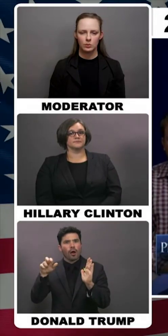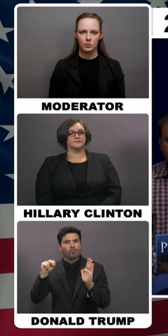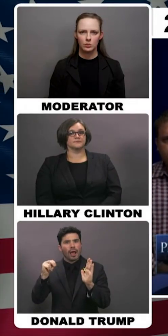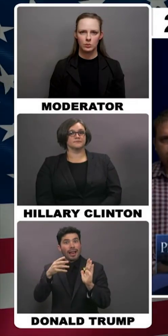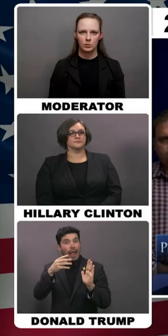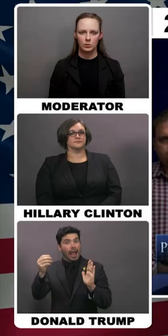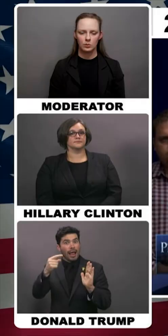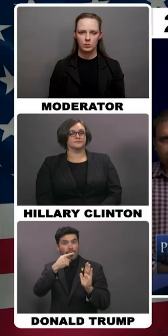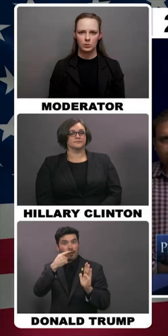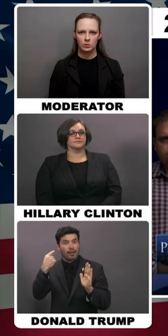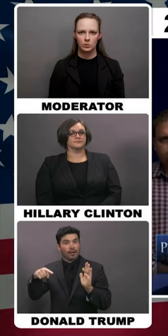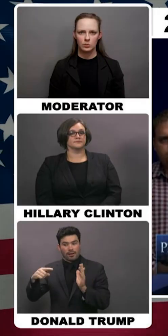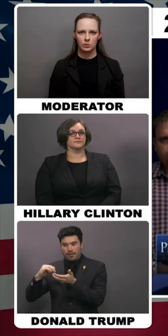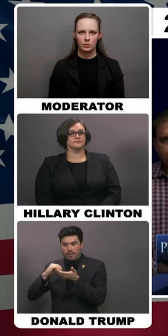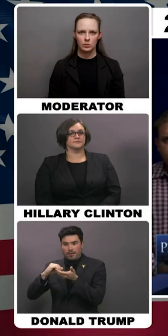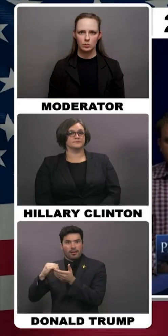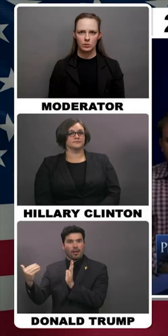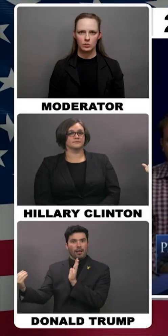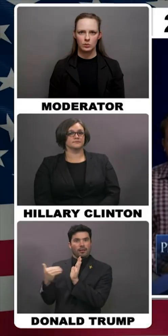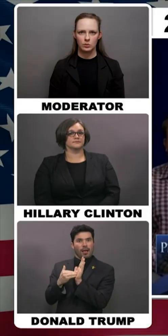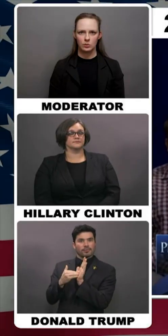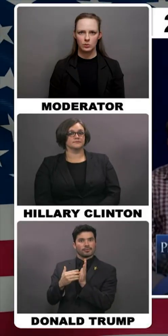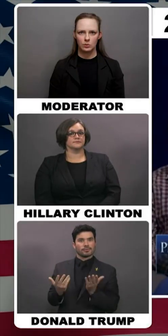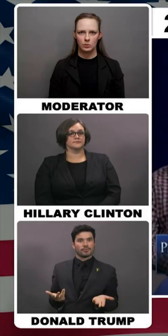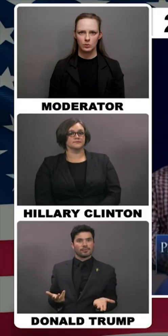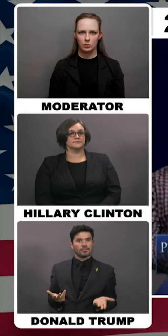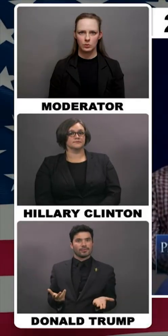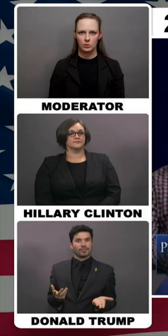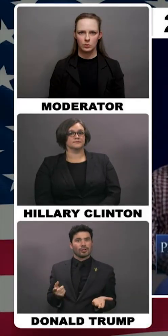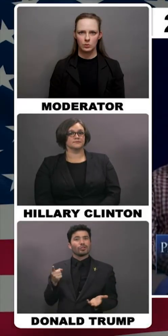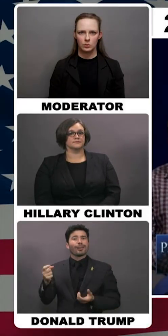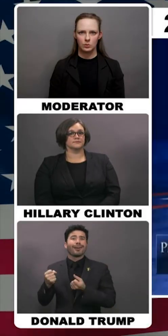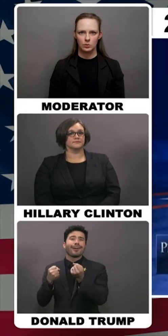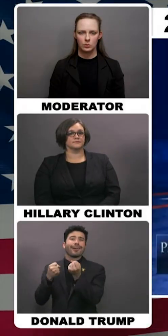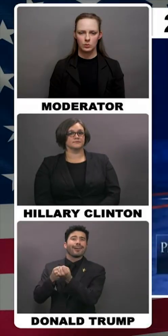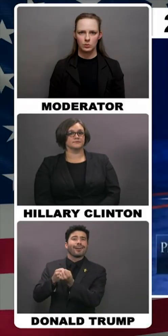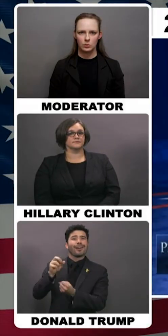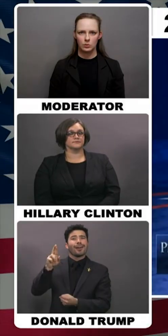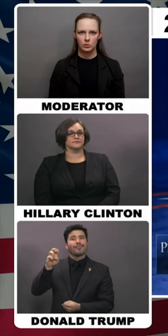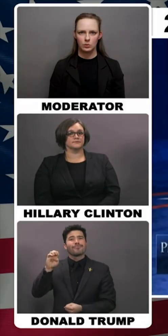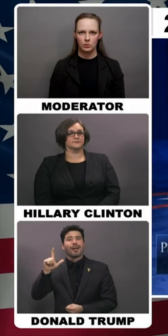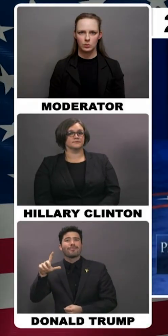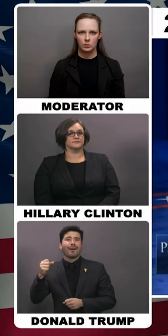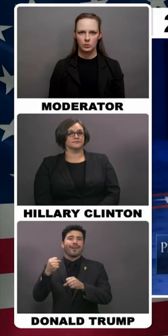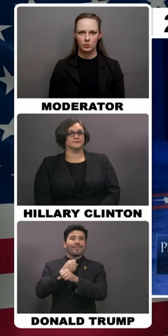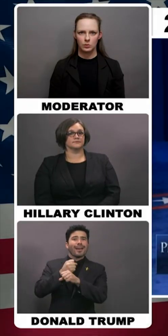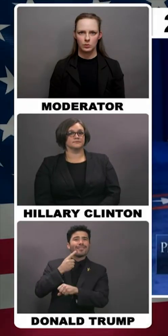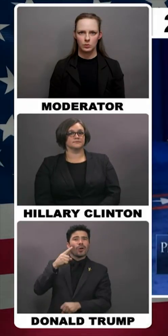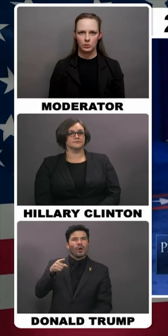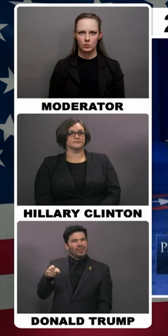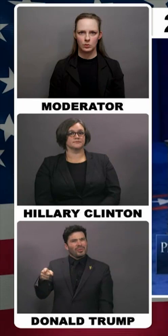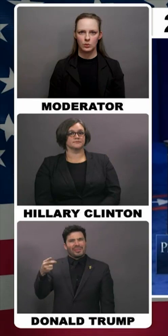So she wants to fight, she wants to fight for rebels. There's only one problem. You don't even know who the rebels are. Mr. Trump. Mr. Trump.